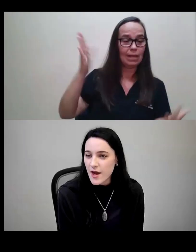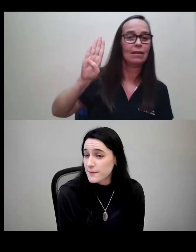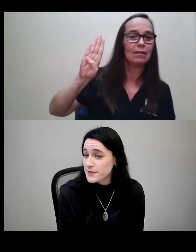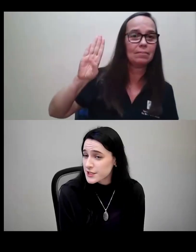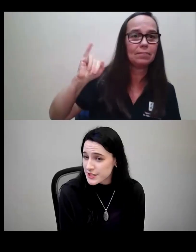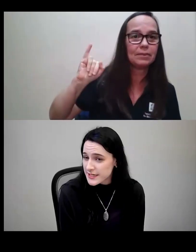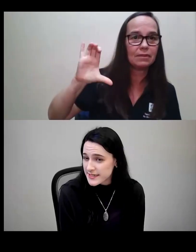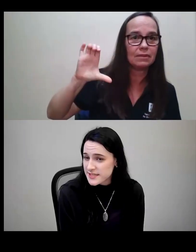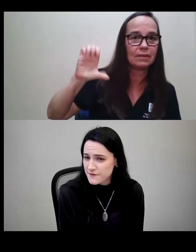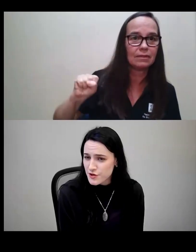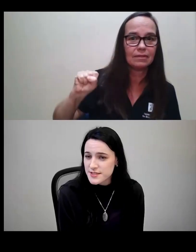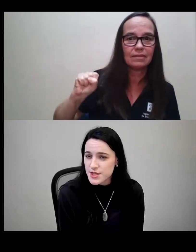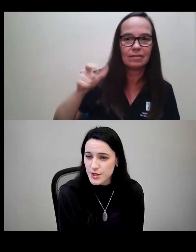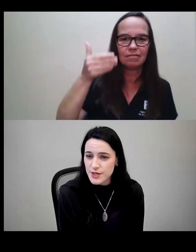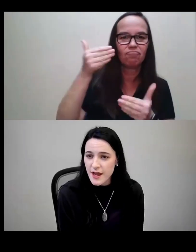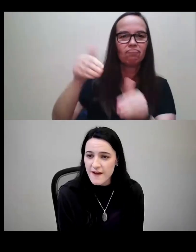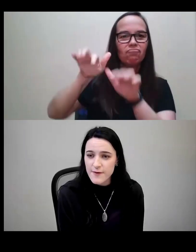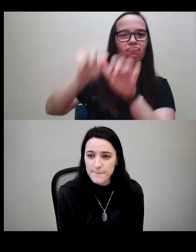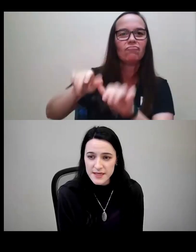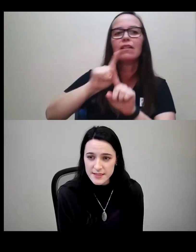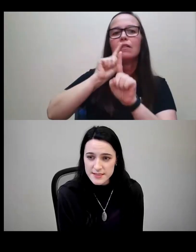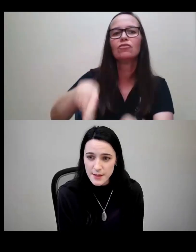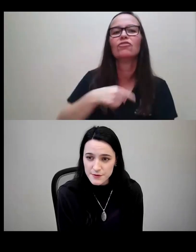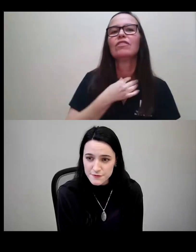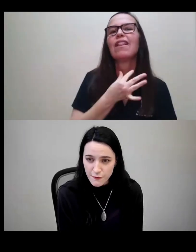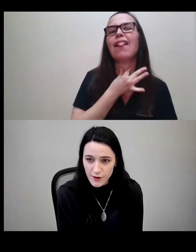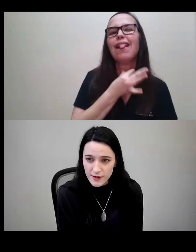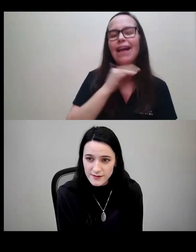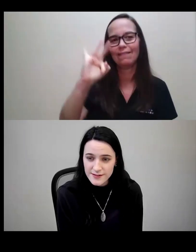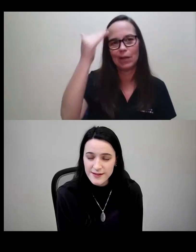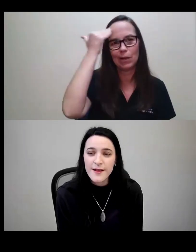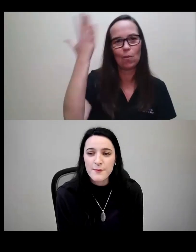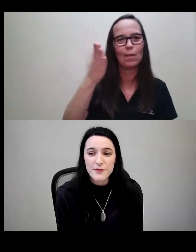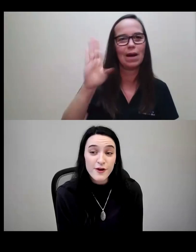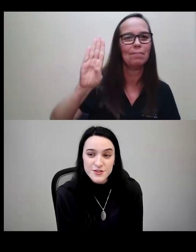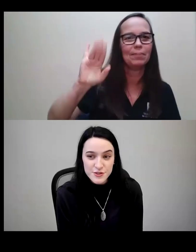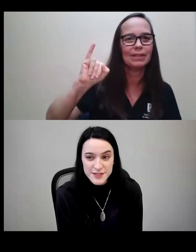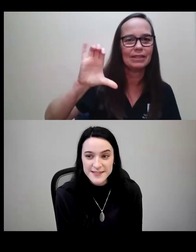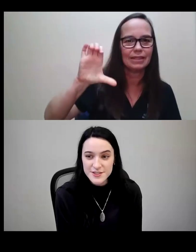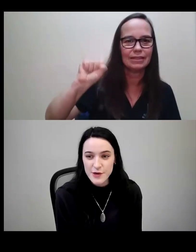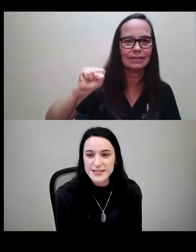Now, I'm curious, have you guys heard of BICS before? Before I show you the answer,